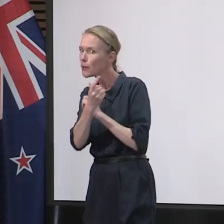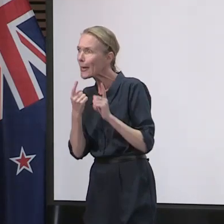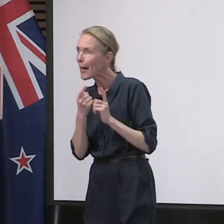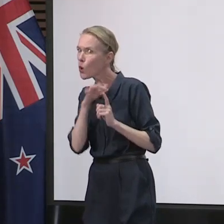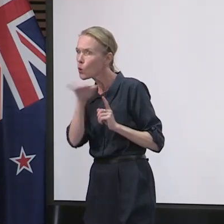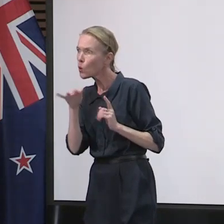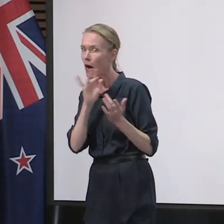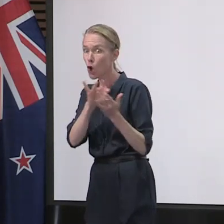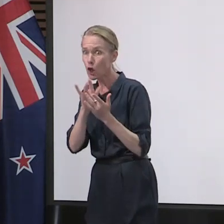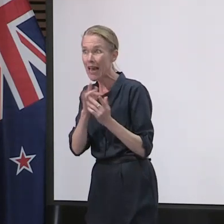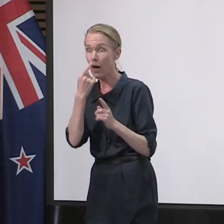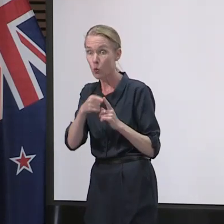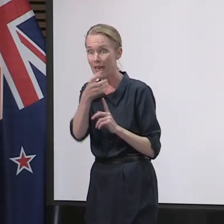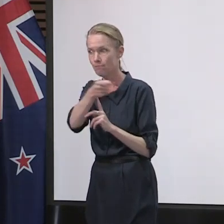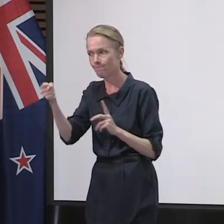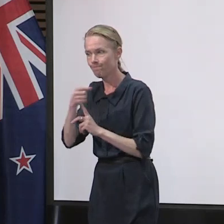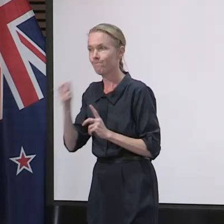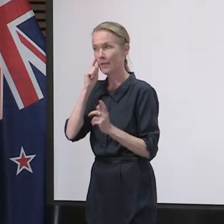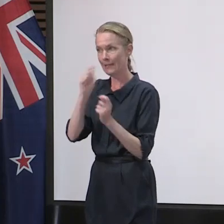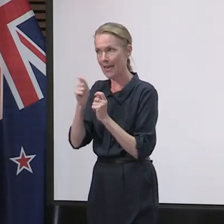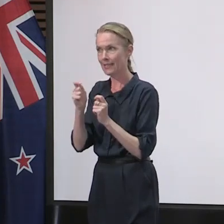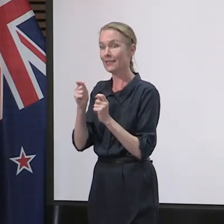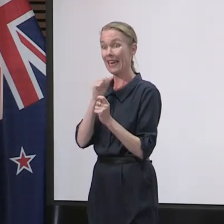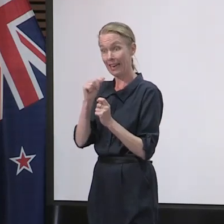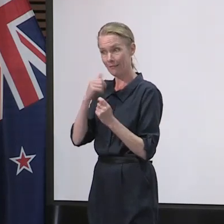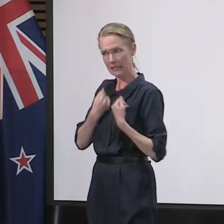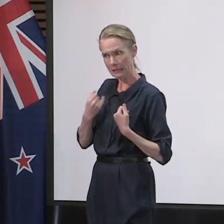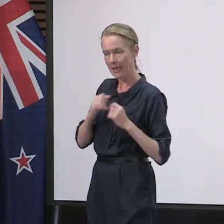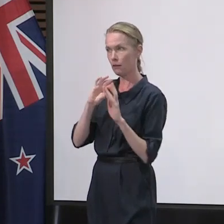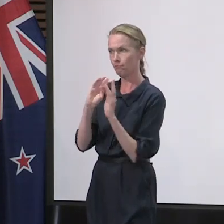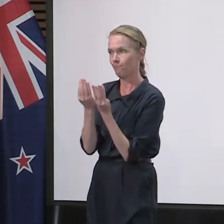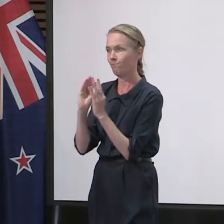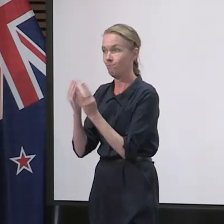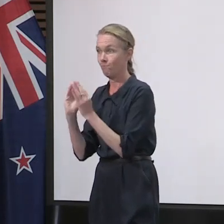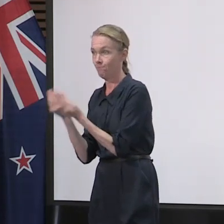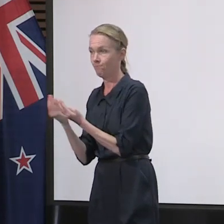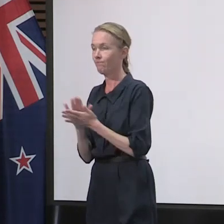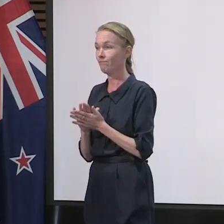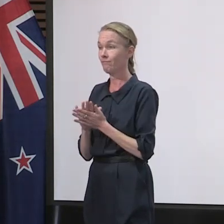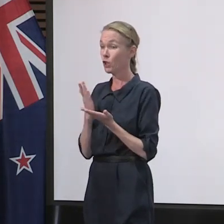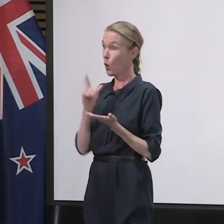isolate those people, and then to identify quickly who their close contacts are and isolate